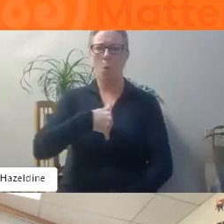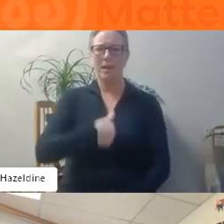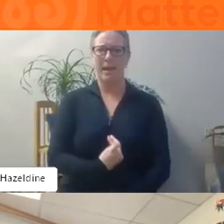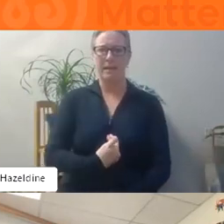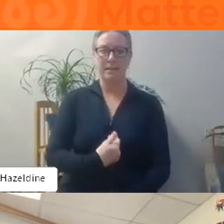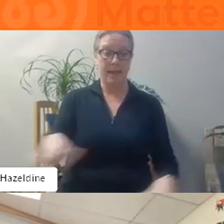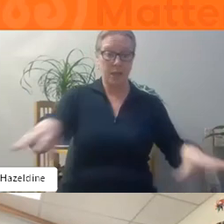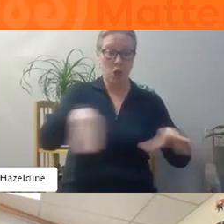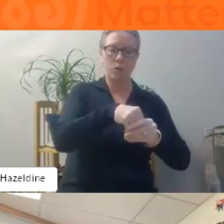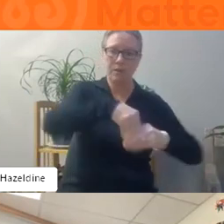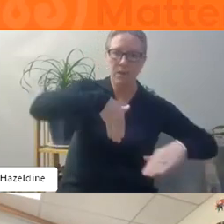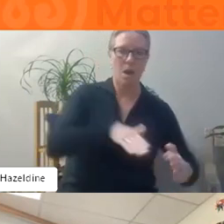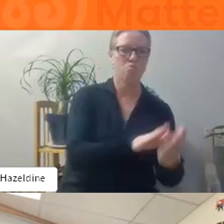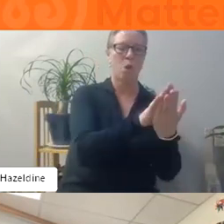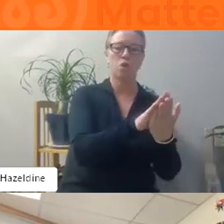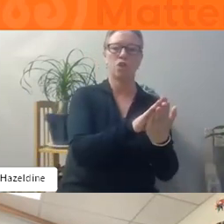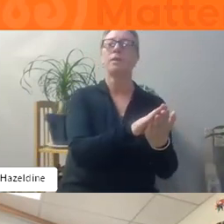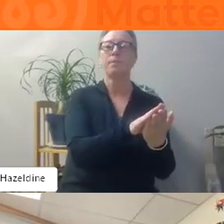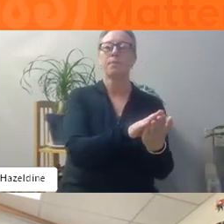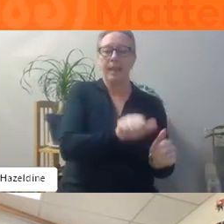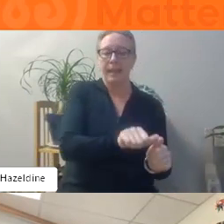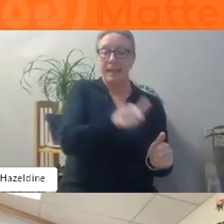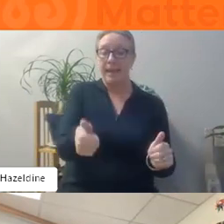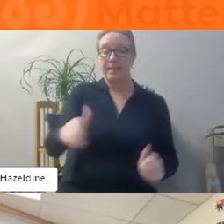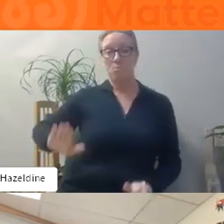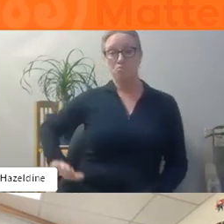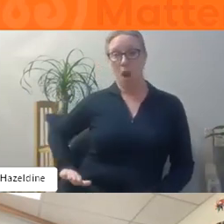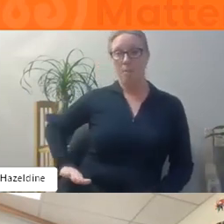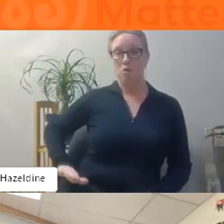needs to flow through into primary, intermediate and secondary education